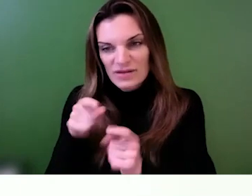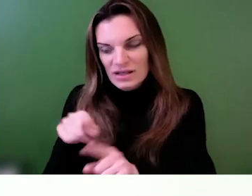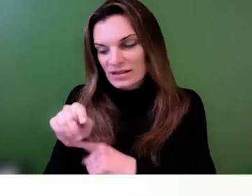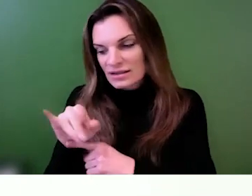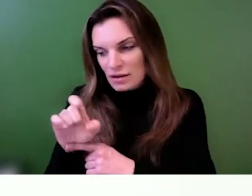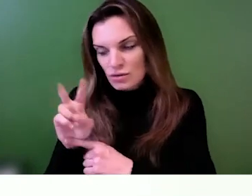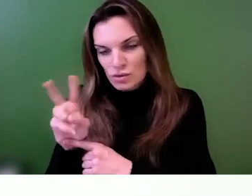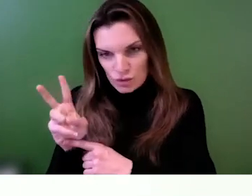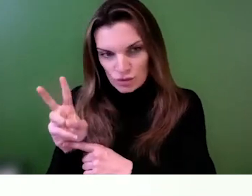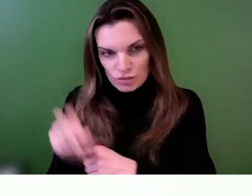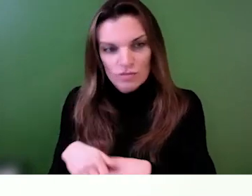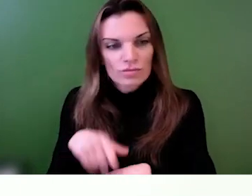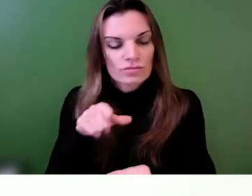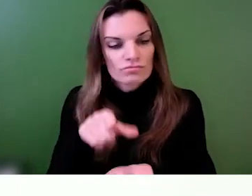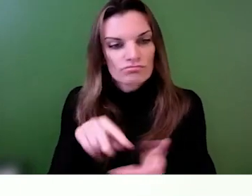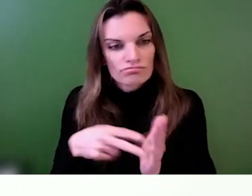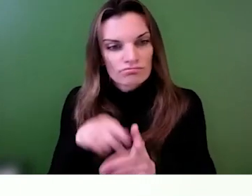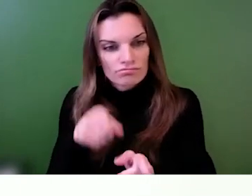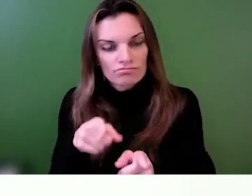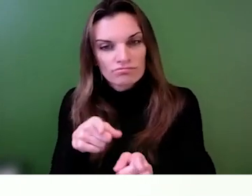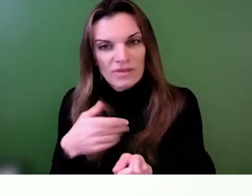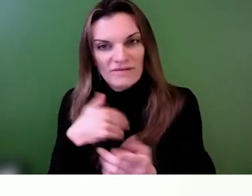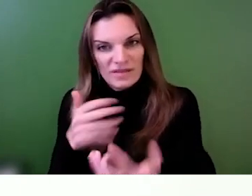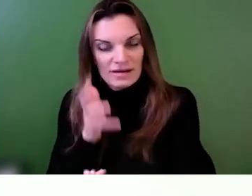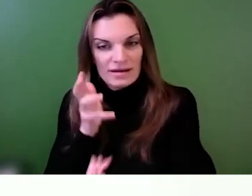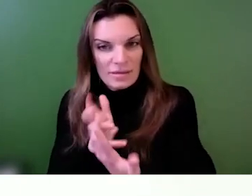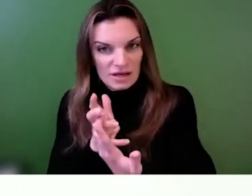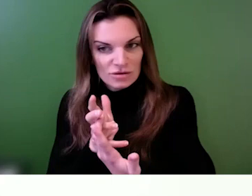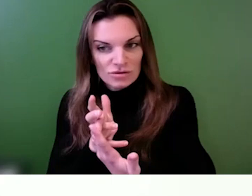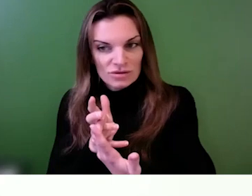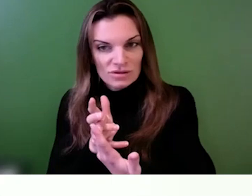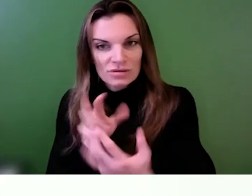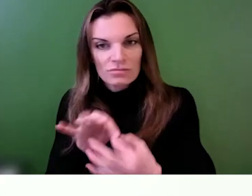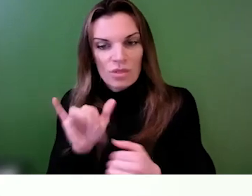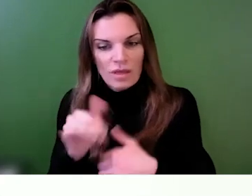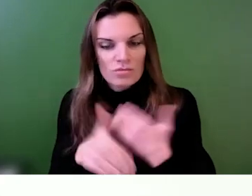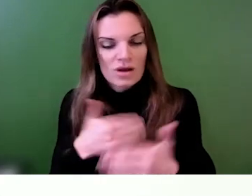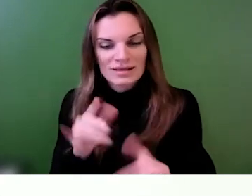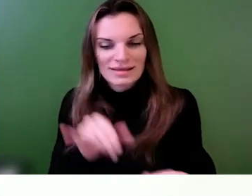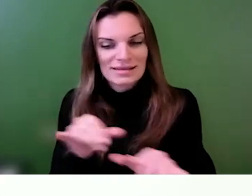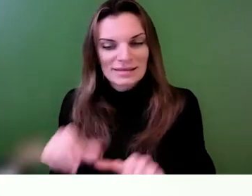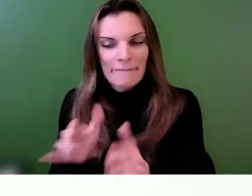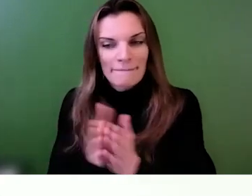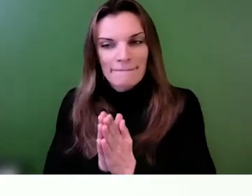two. So you would be entitled to accommodations in that process and that would be the same request process that you're